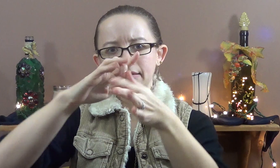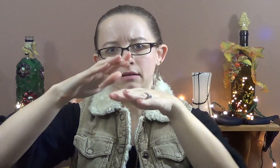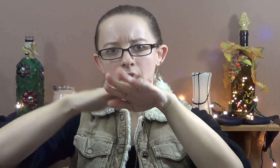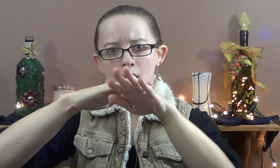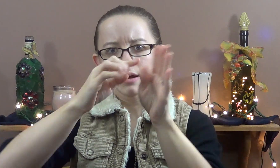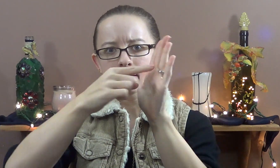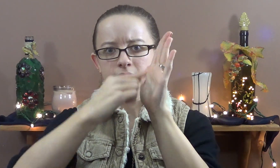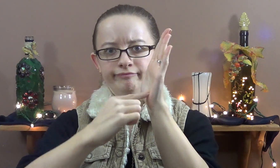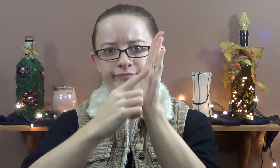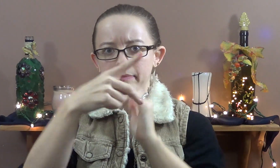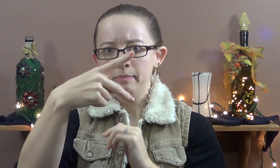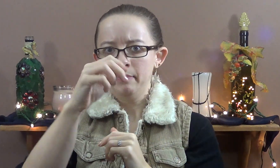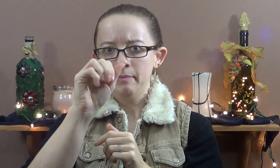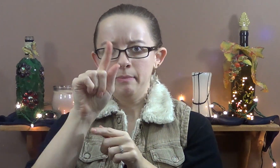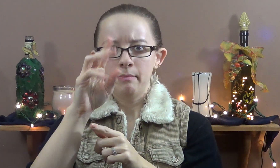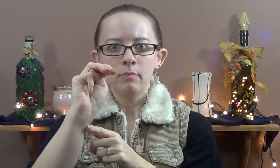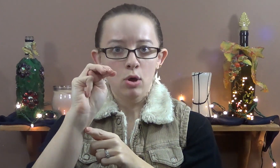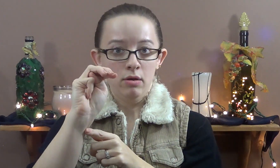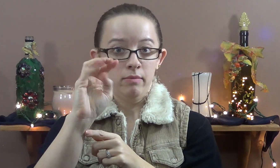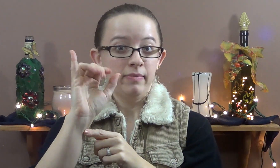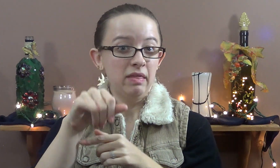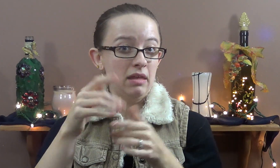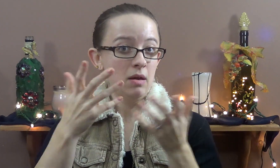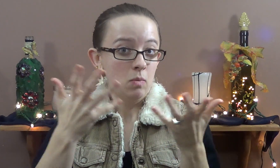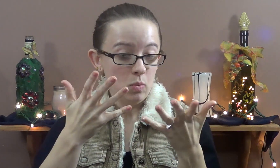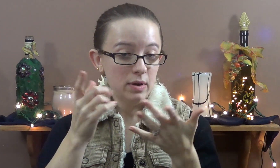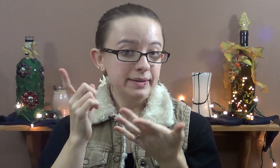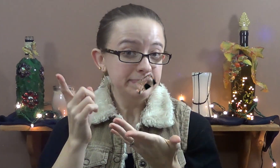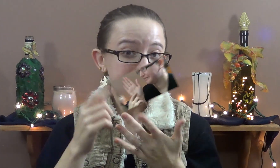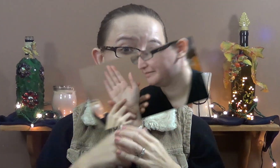what's called Print On Palm.